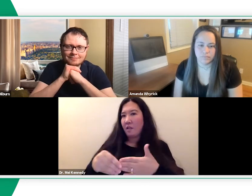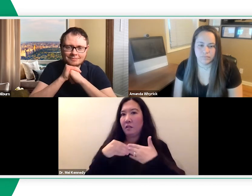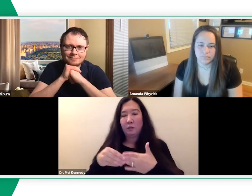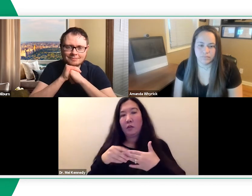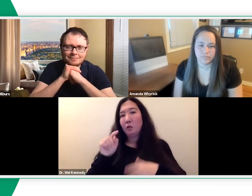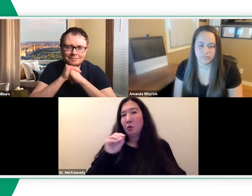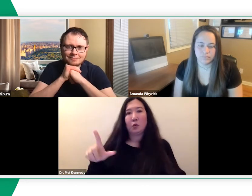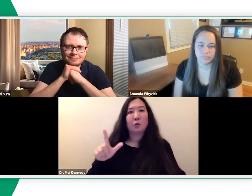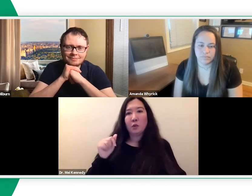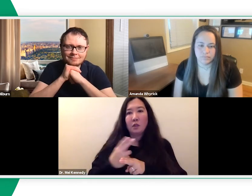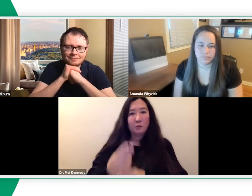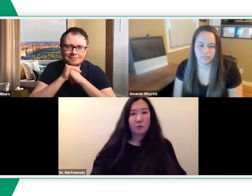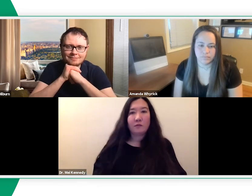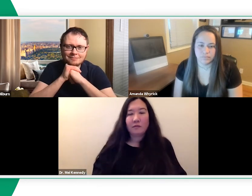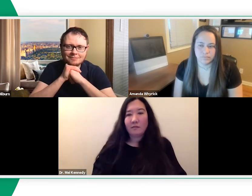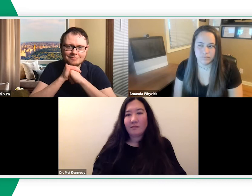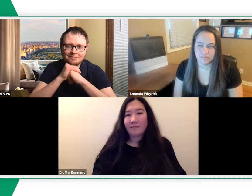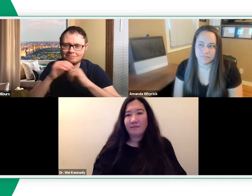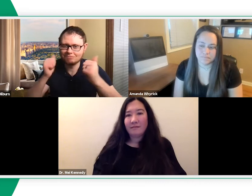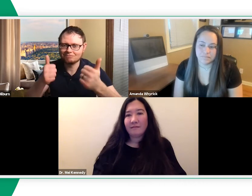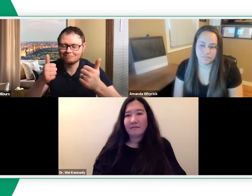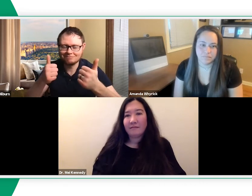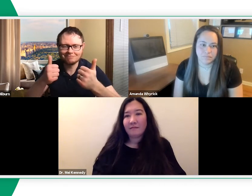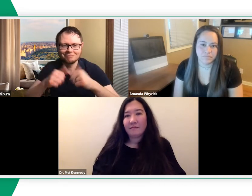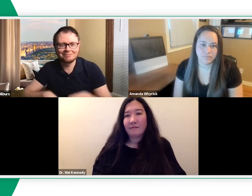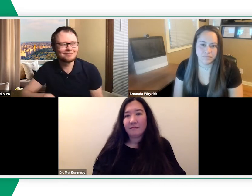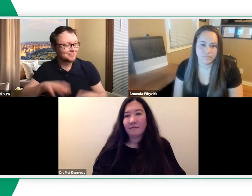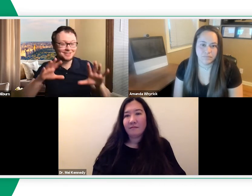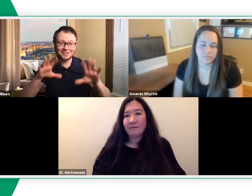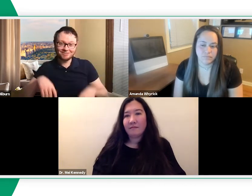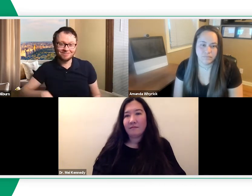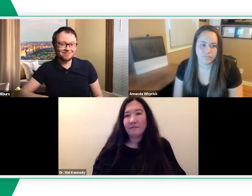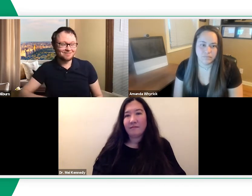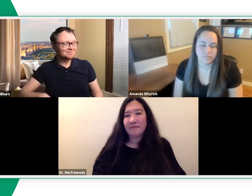your needs for your students. It is a very flexible tool that you can use.